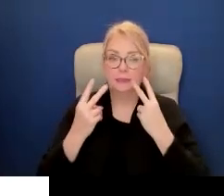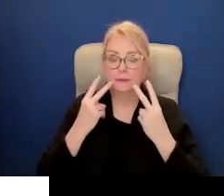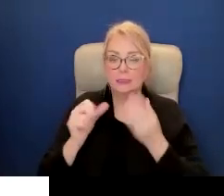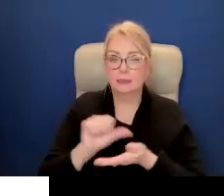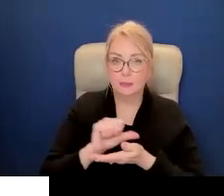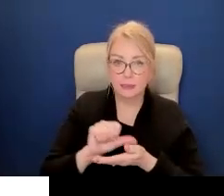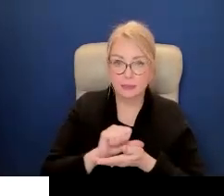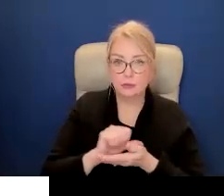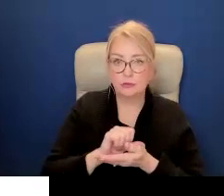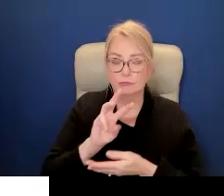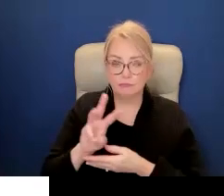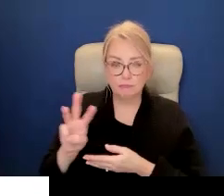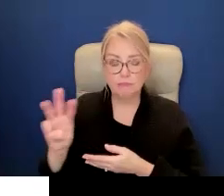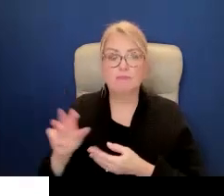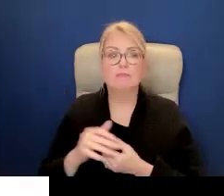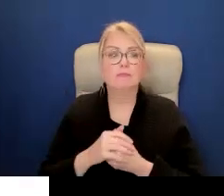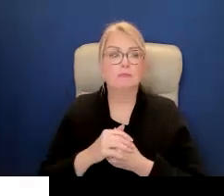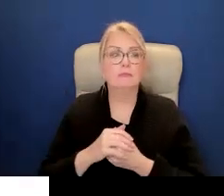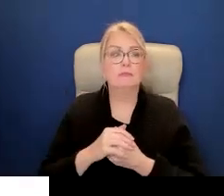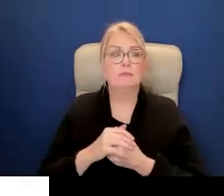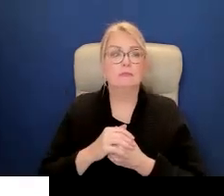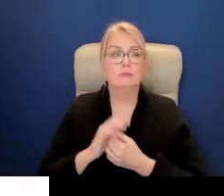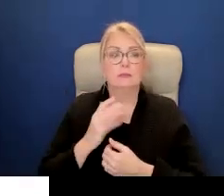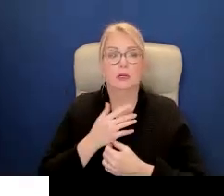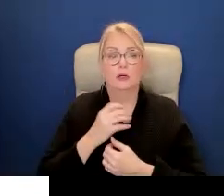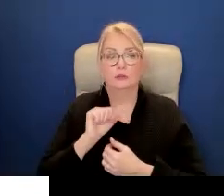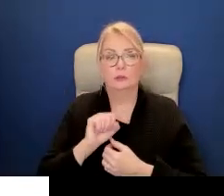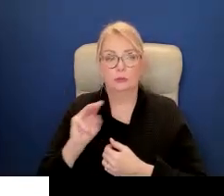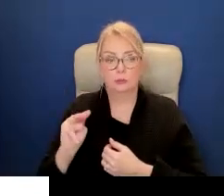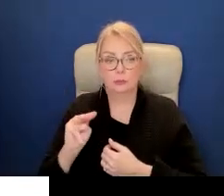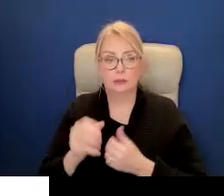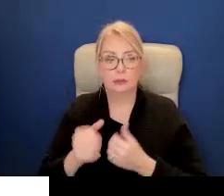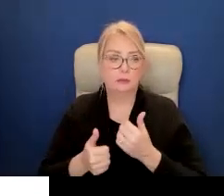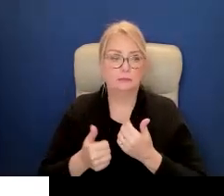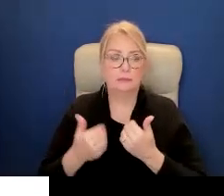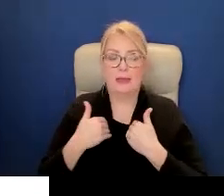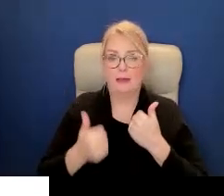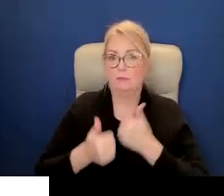And then also your social media, just to be updated with most recent information as well.